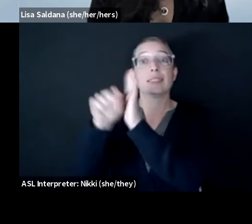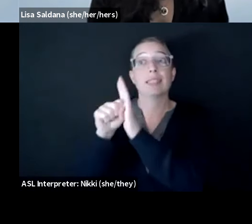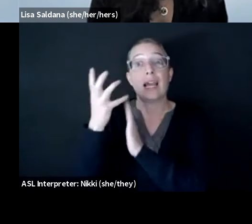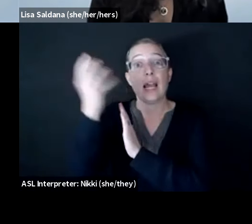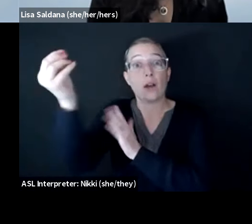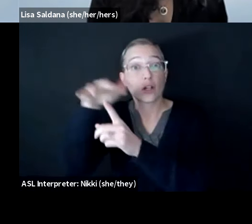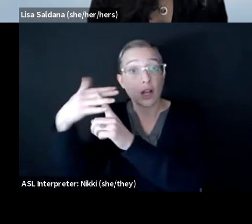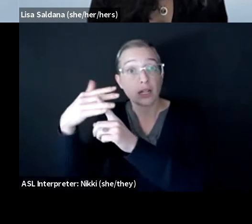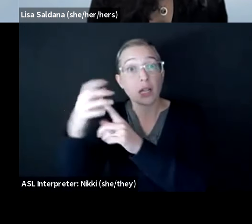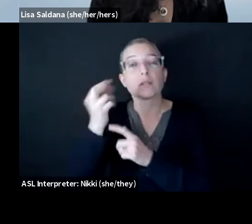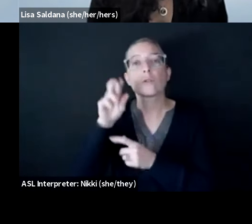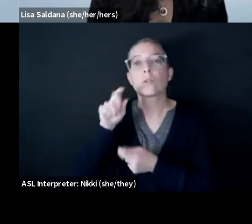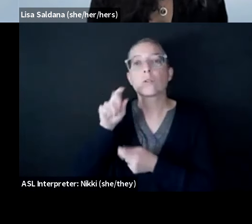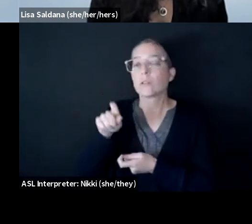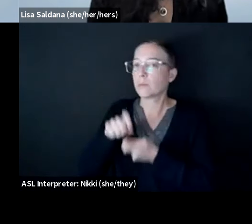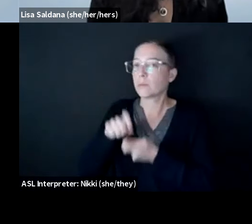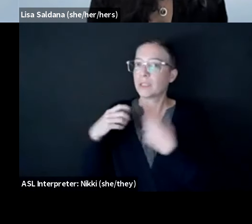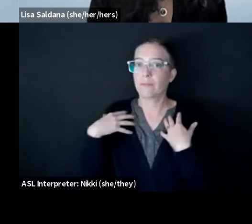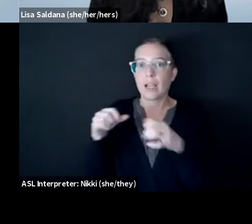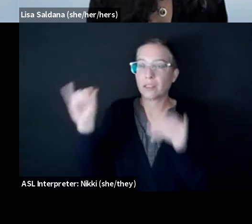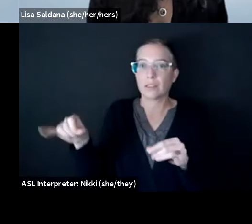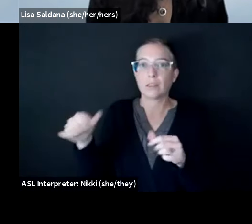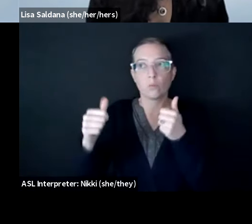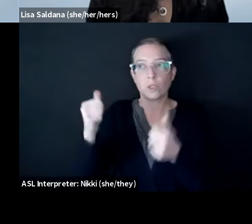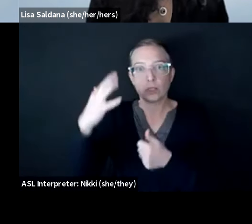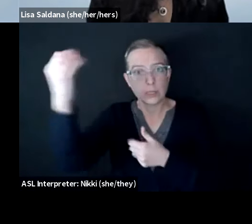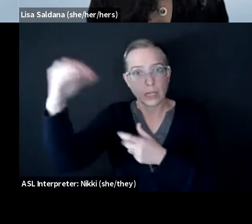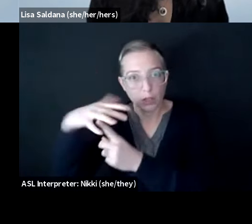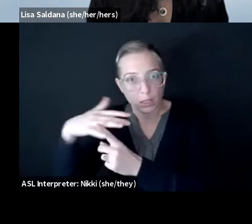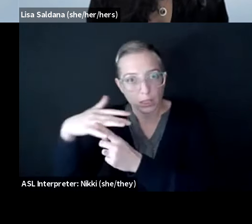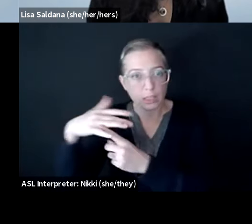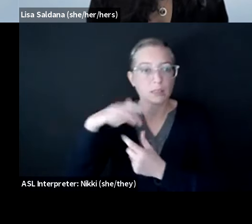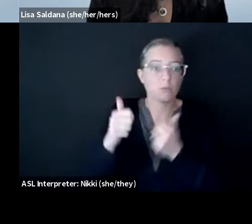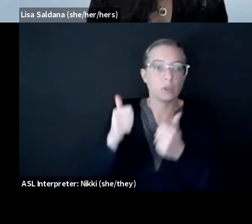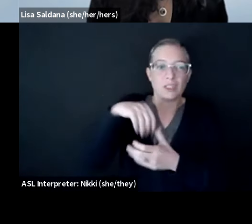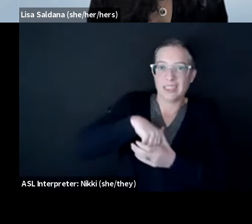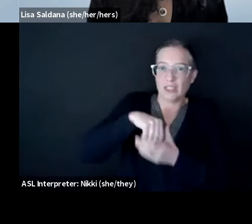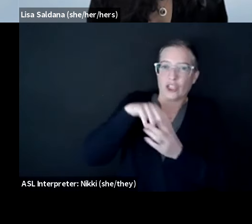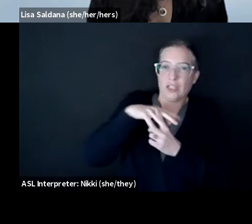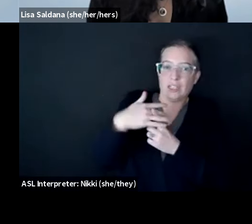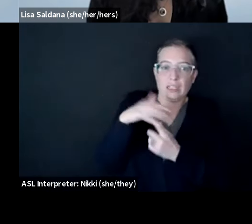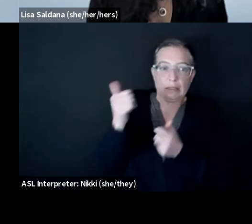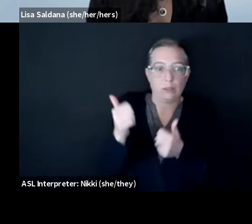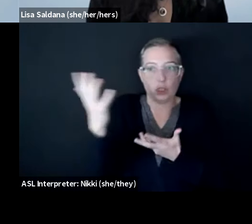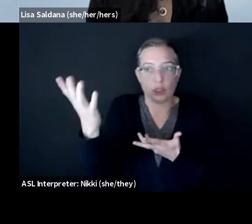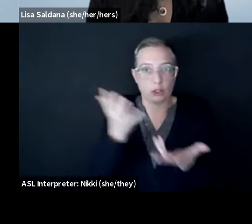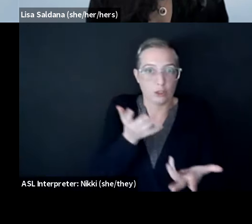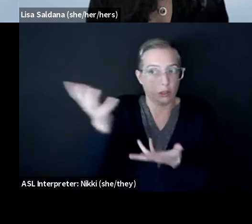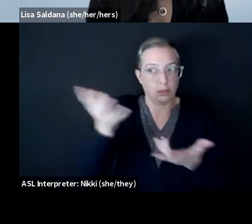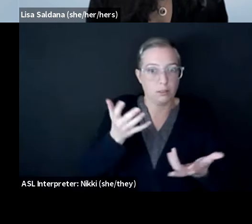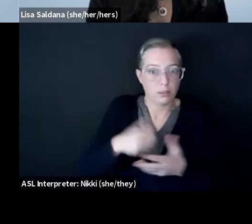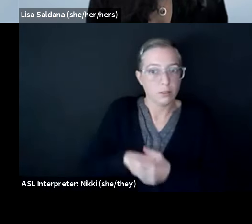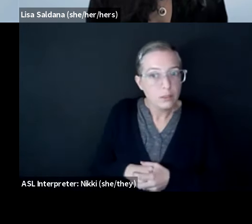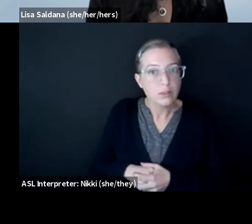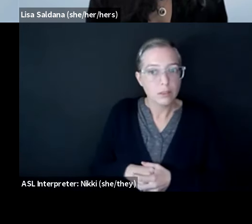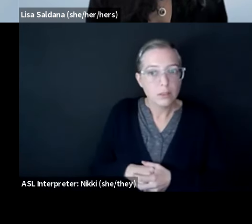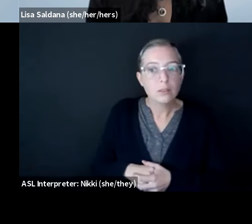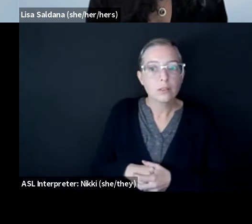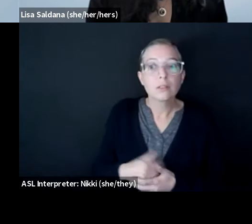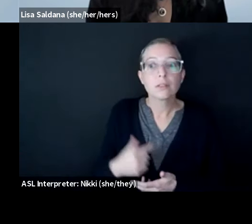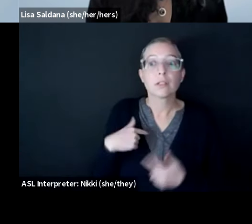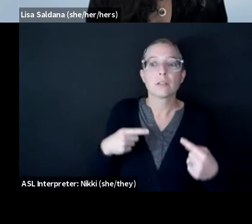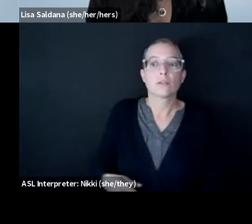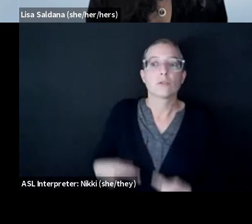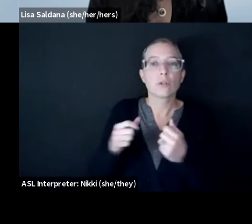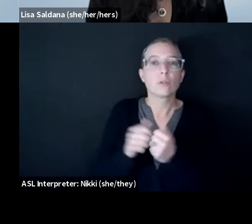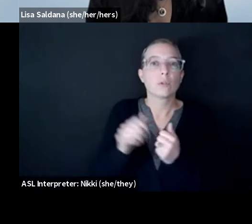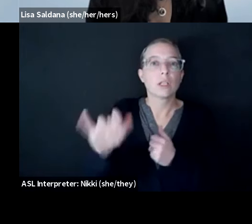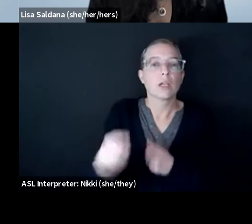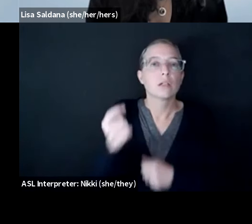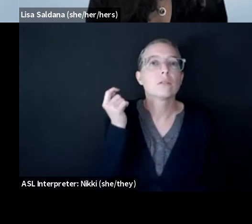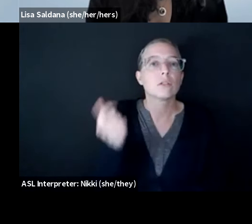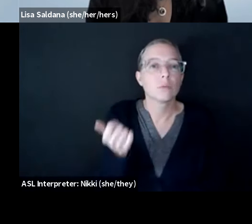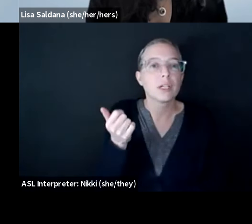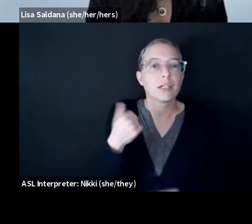Greg Aarons (he/his): You know, is so is is the aging office outer context and these organizations in our context, and so I was struggling with that a little bit, as I was listening to you what are your thoughts about.